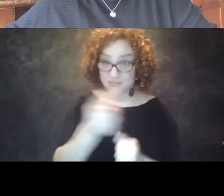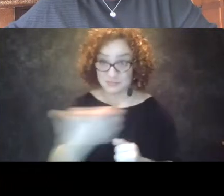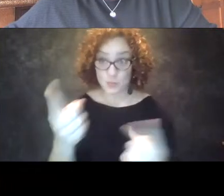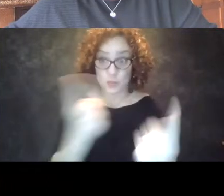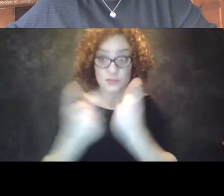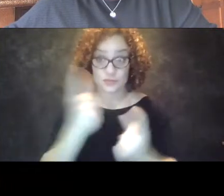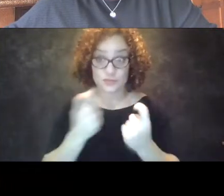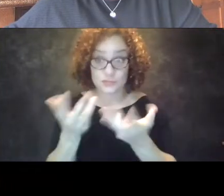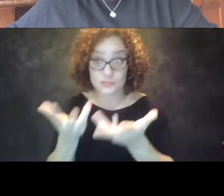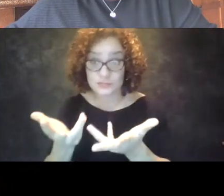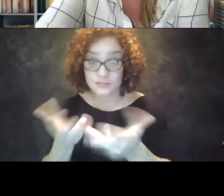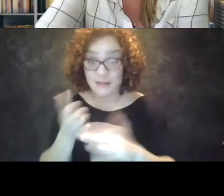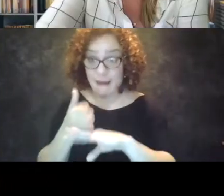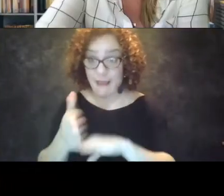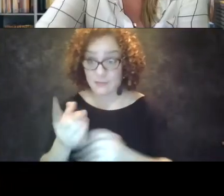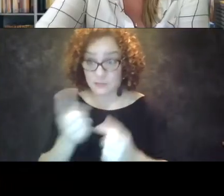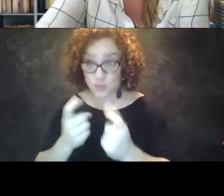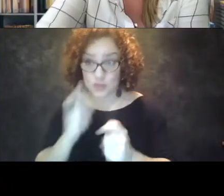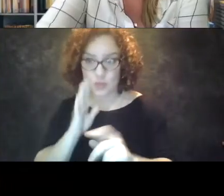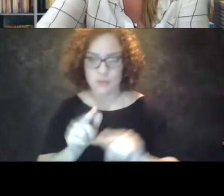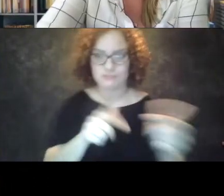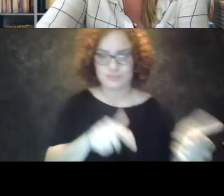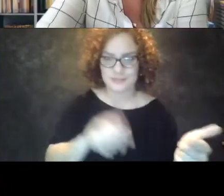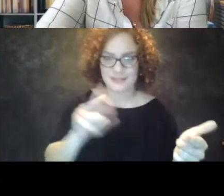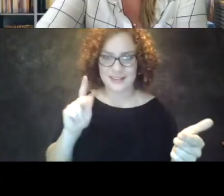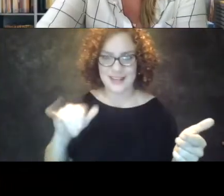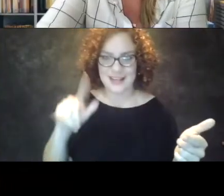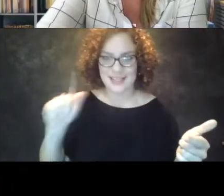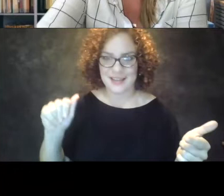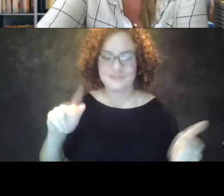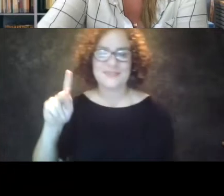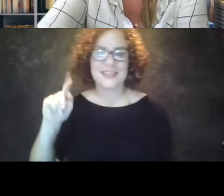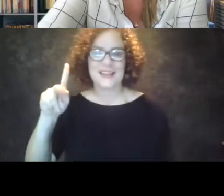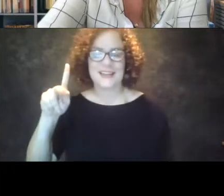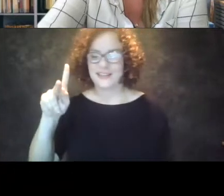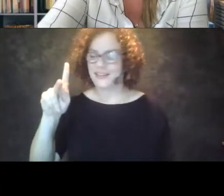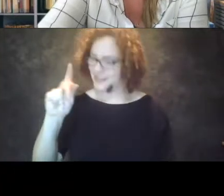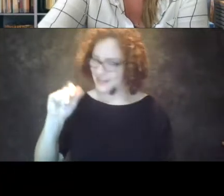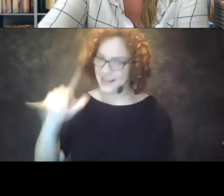Kayla Coburn: There's, as of now, there are no questions in the chat box. But I did want